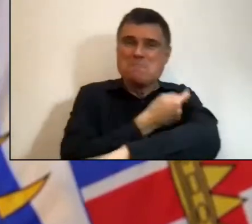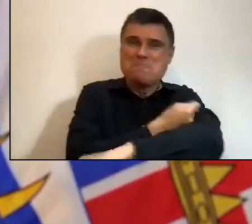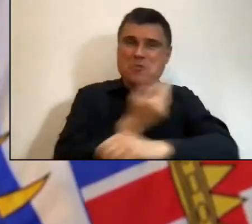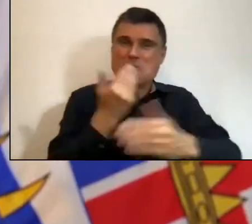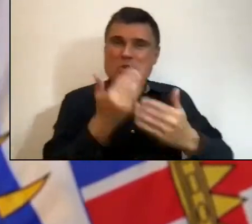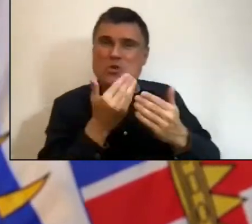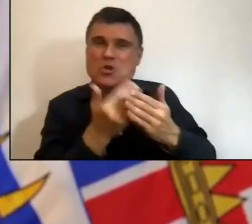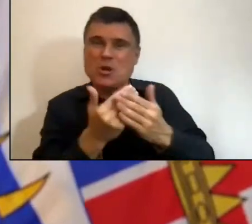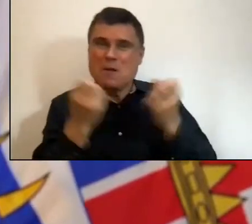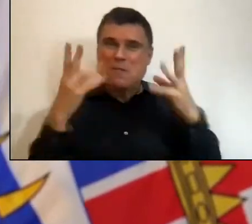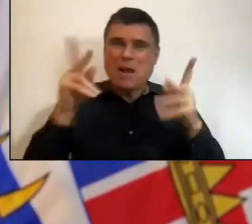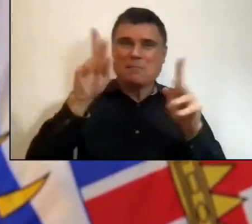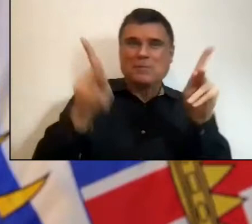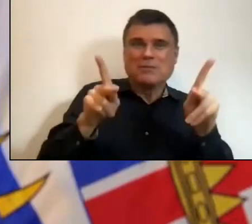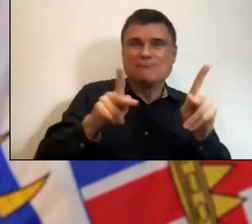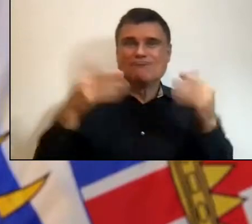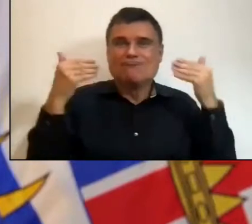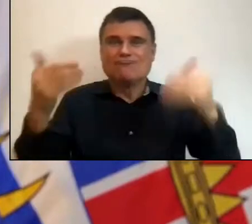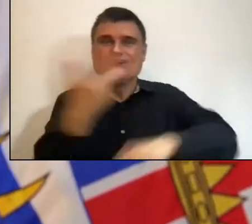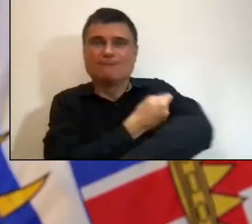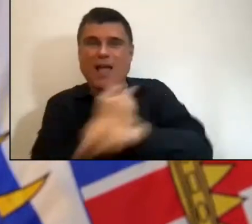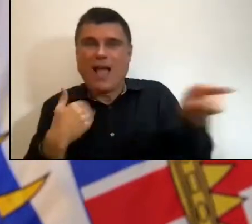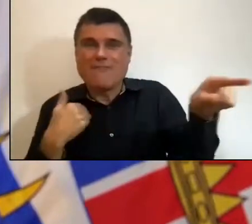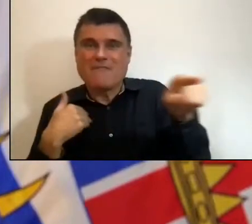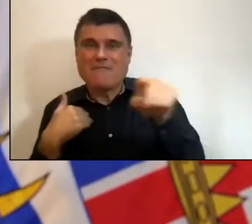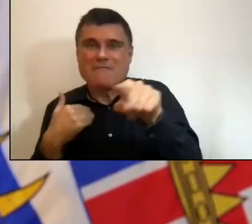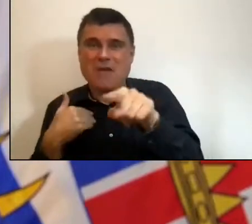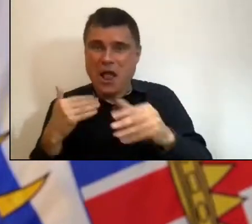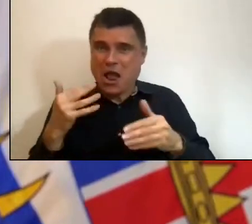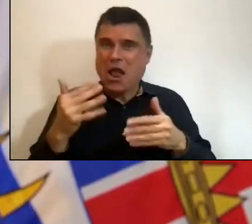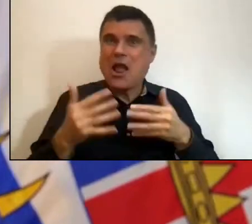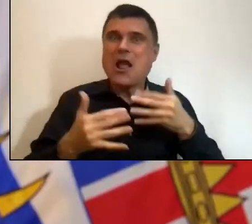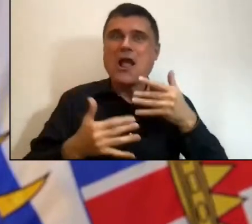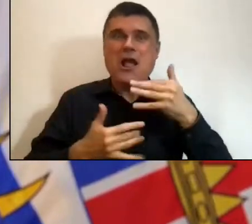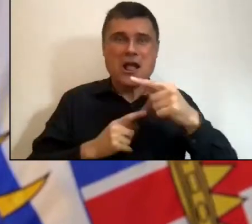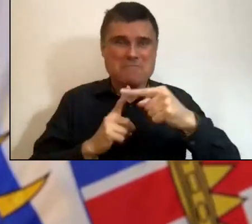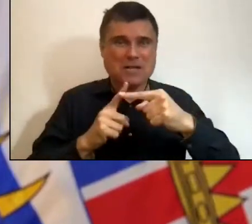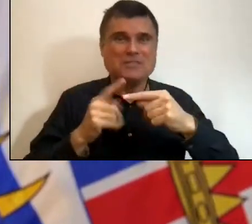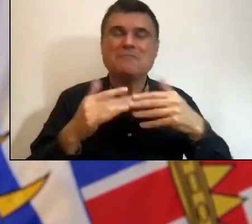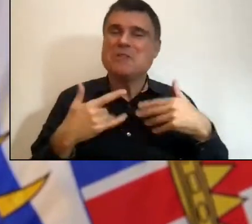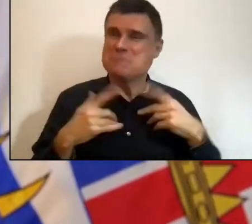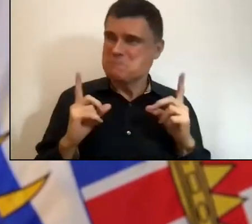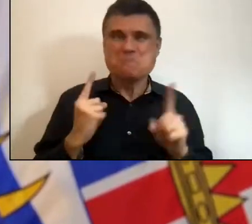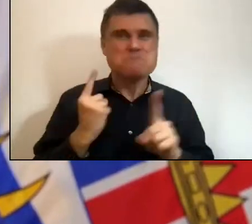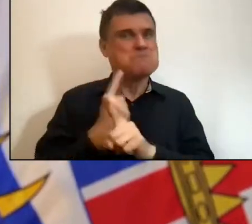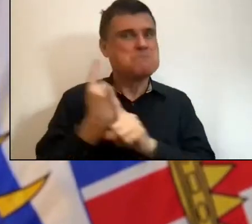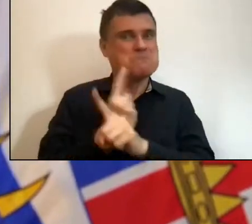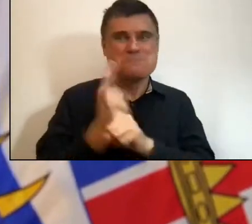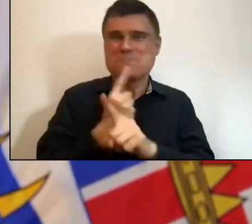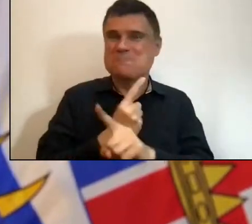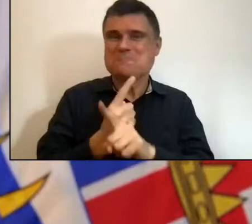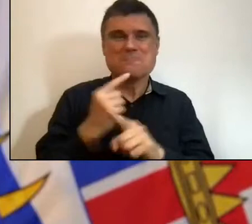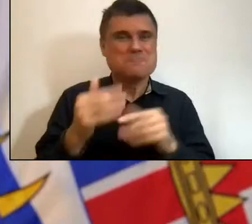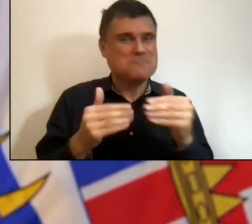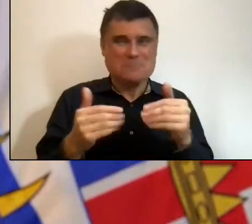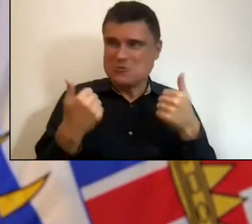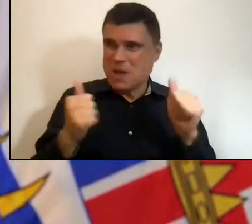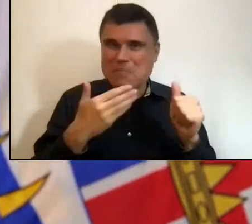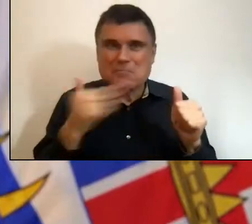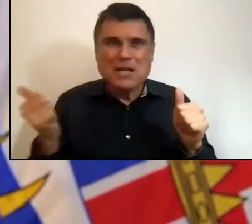been vaccinated. That people are doing everything that they can to try to protect themselves and their families